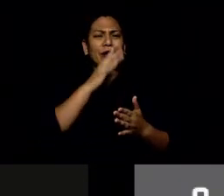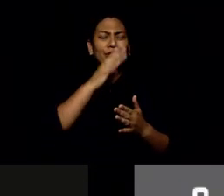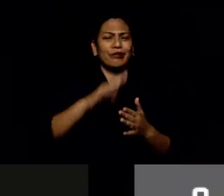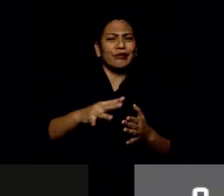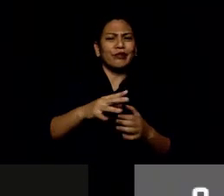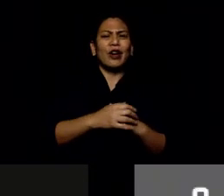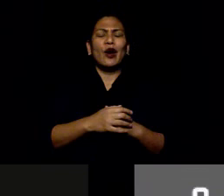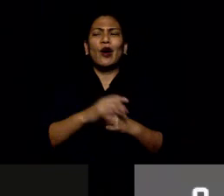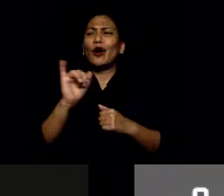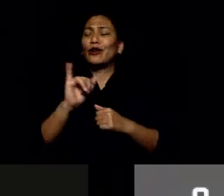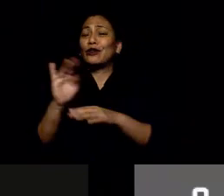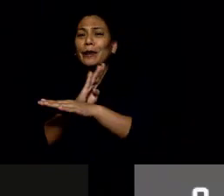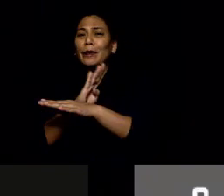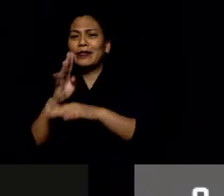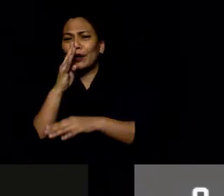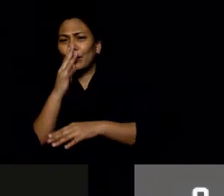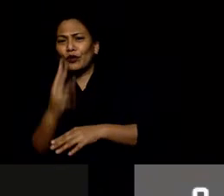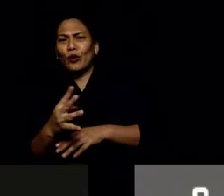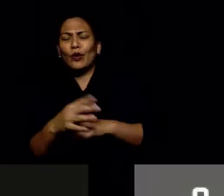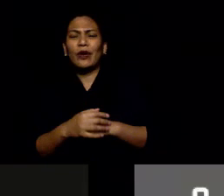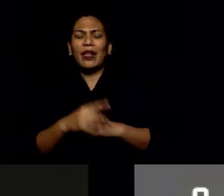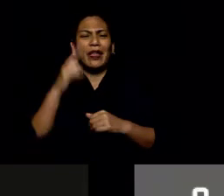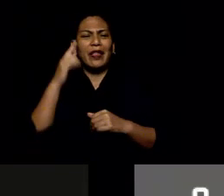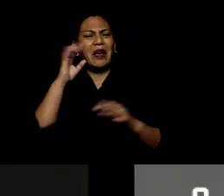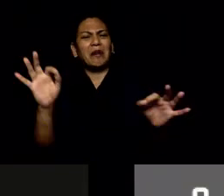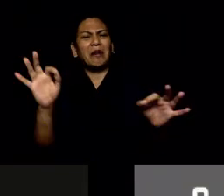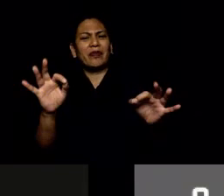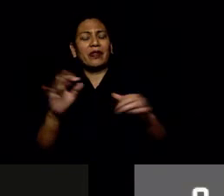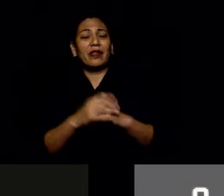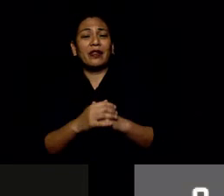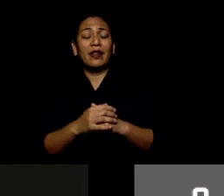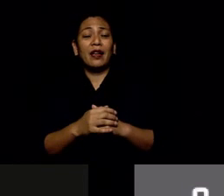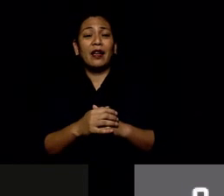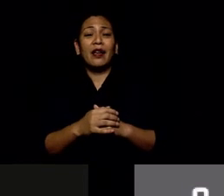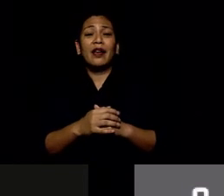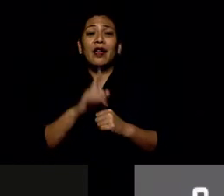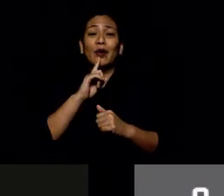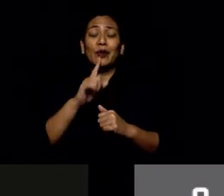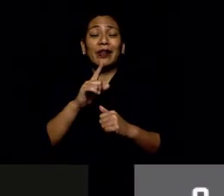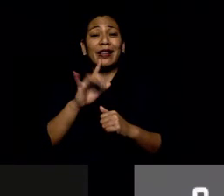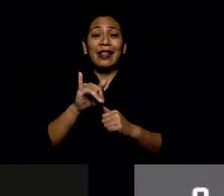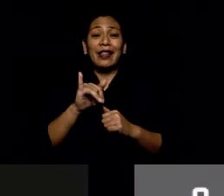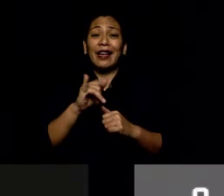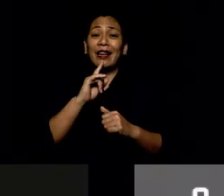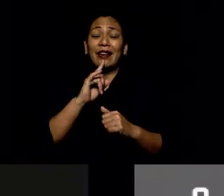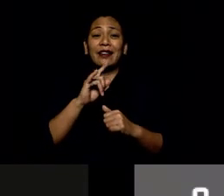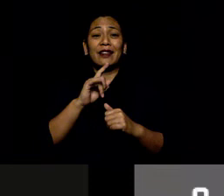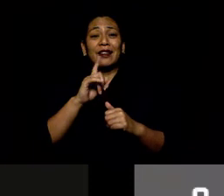And so, although it was initially very successful, over 30 million copies of this study were read.